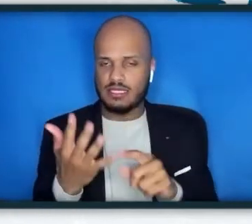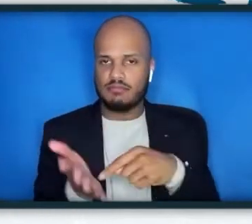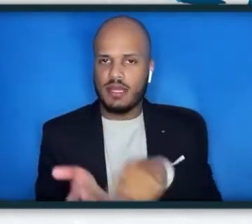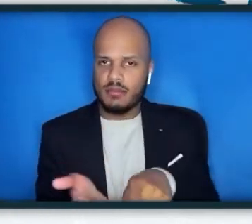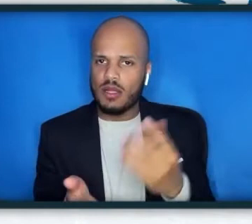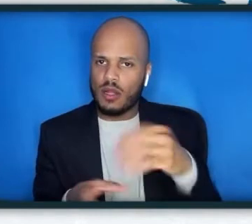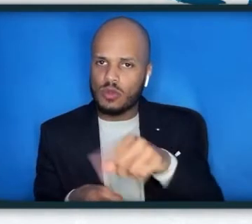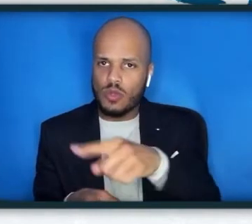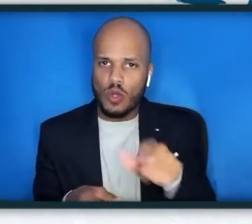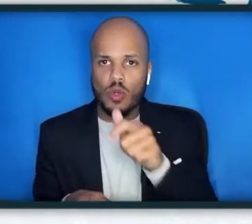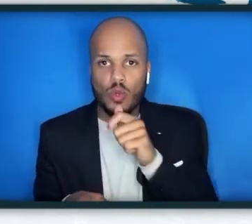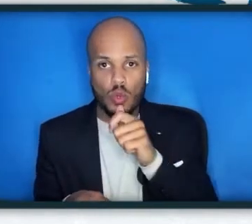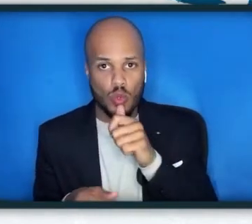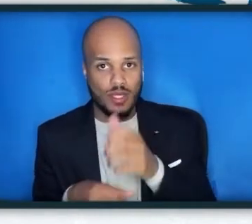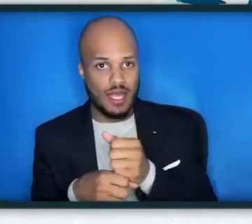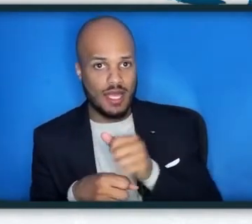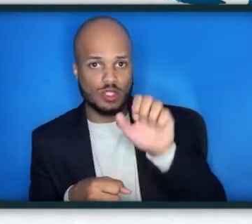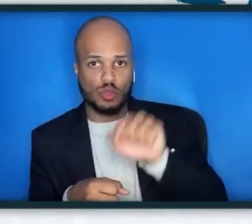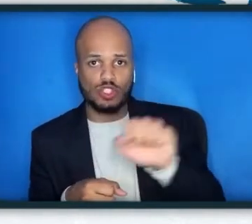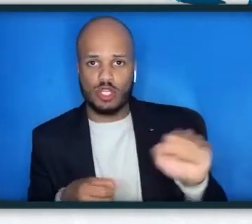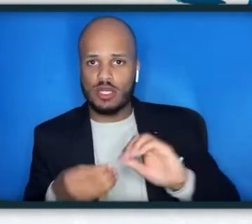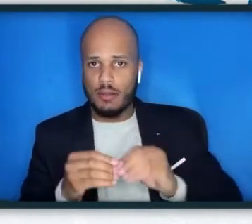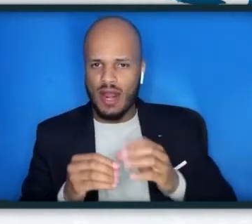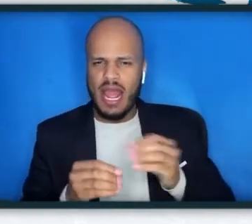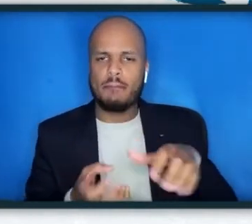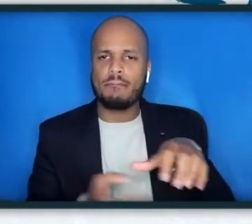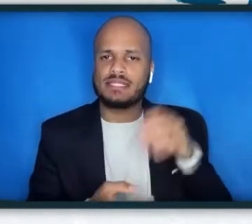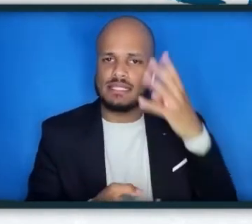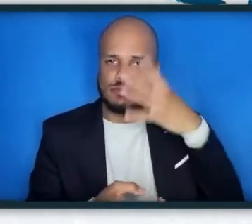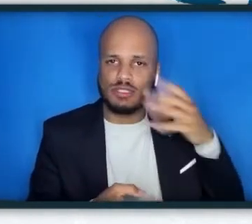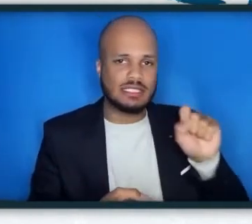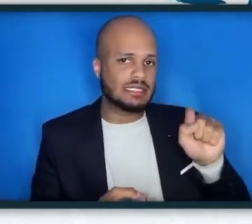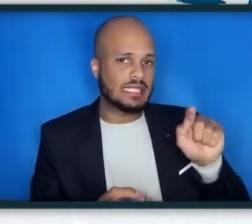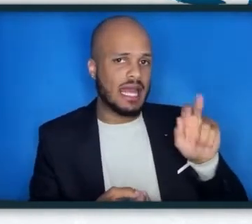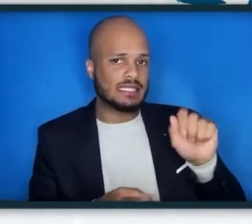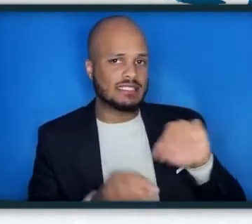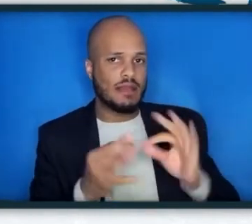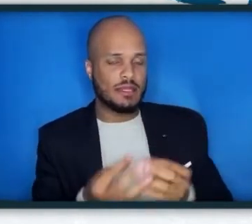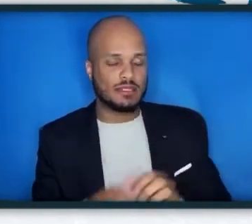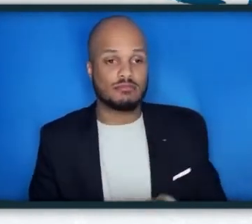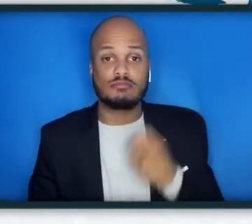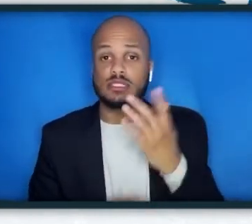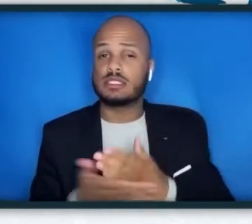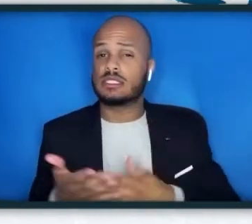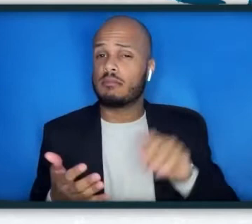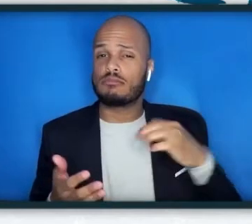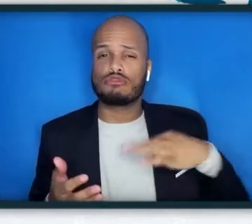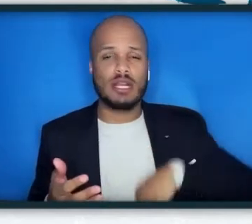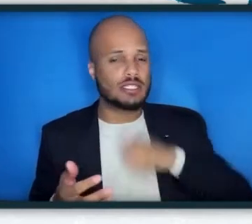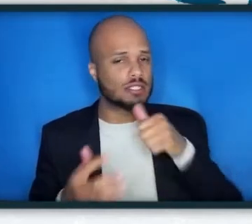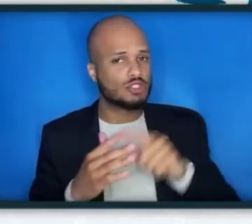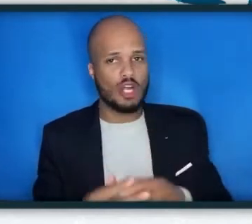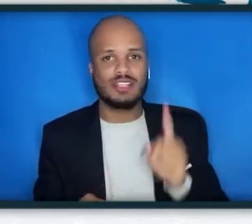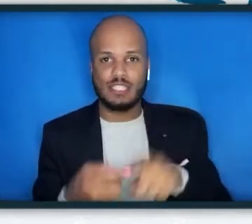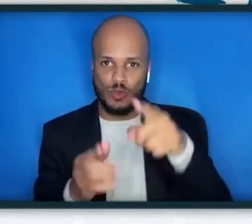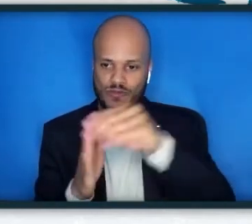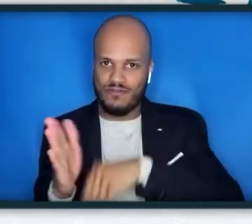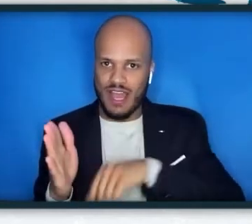with Social Security numbers and mixed immigration status families. Some of these credits don't kick in until you file your taxes next year.